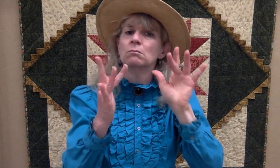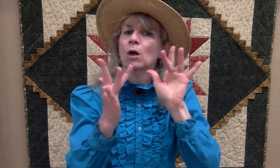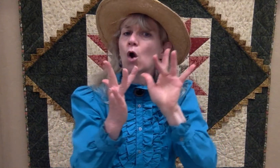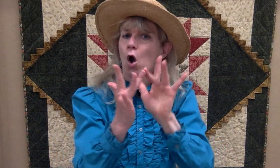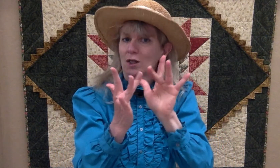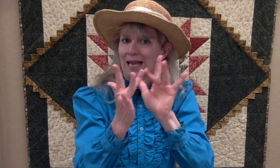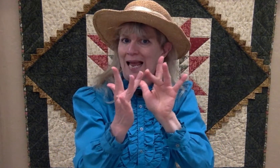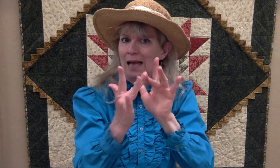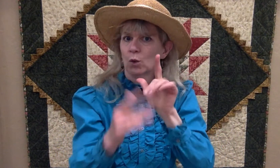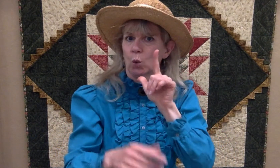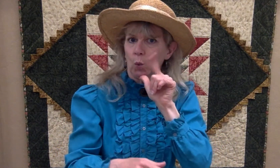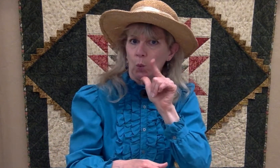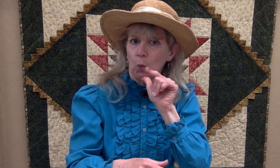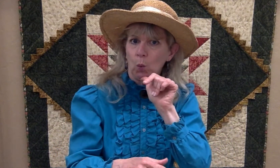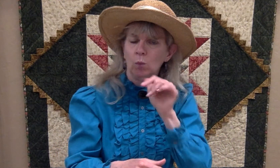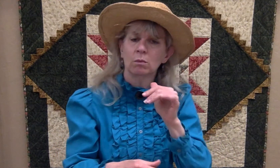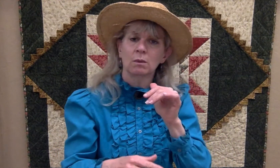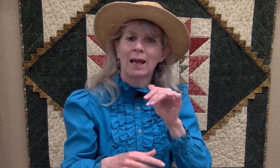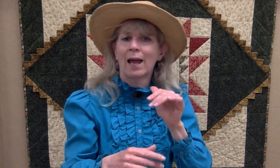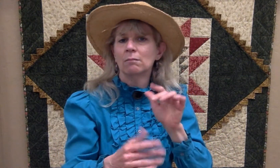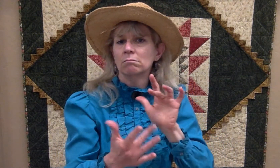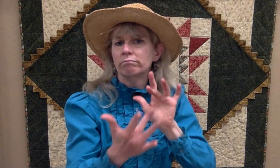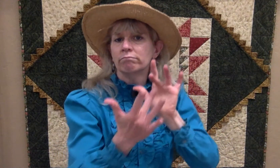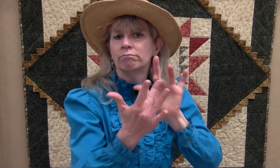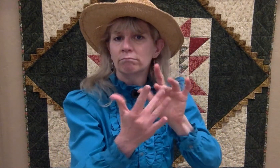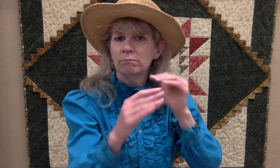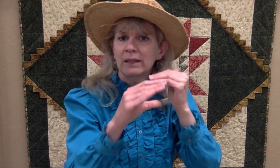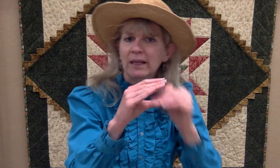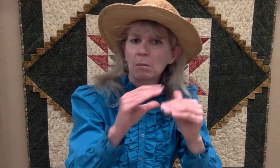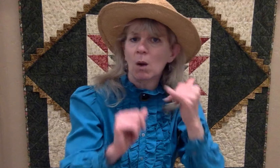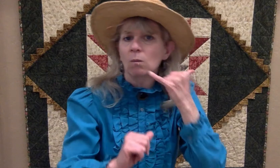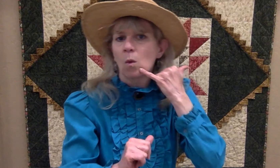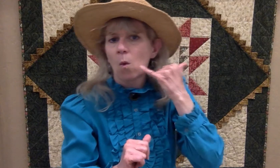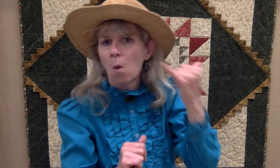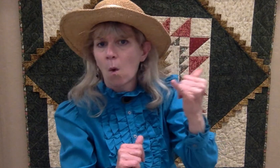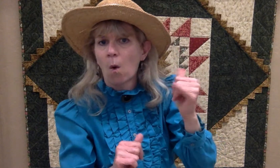contact information as to who to email or to call.